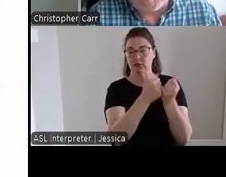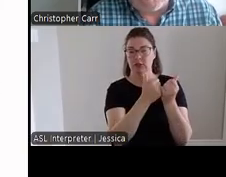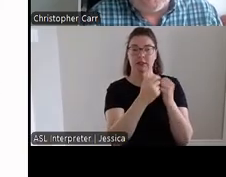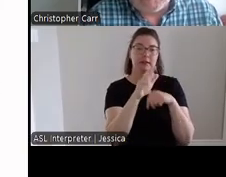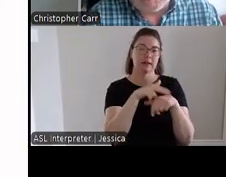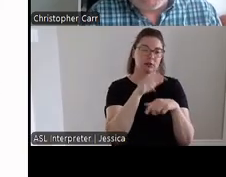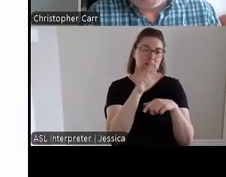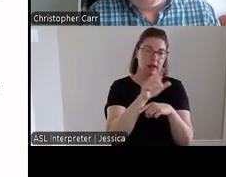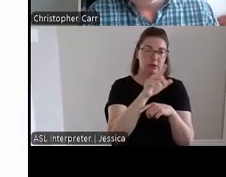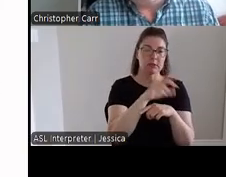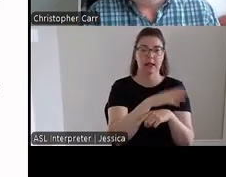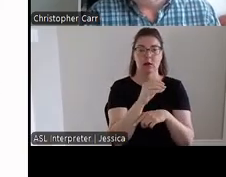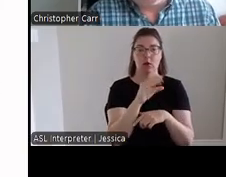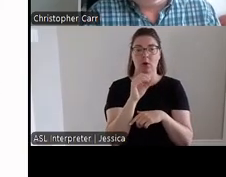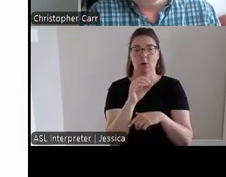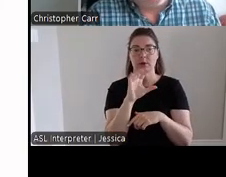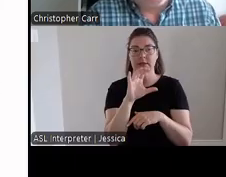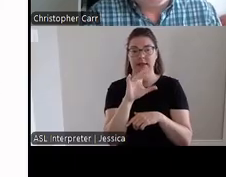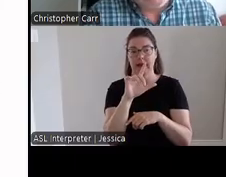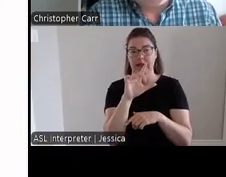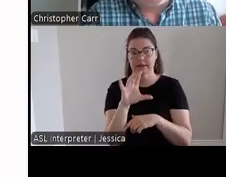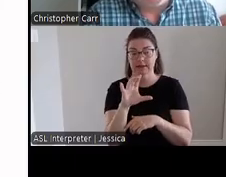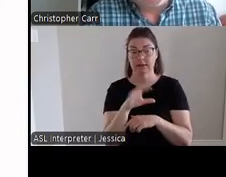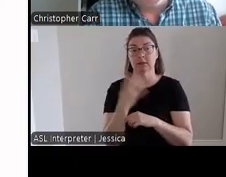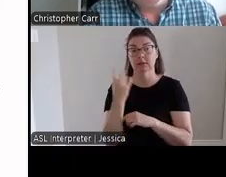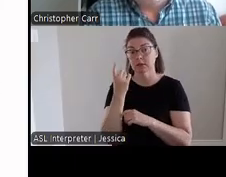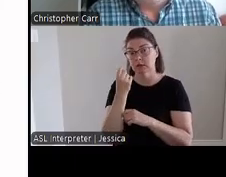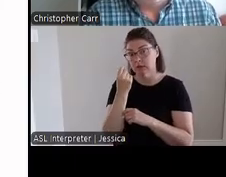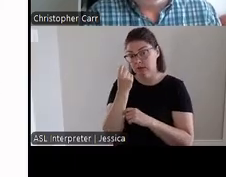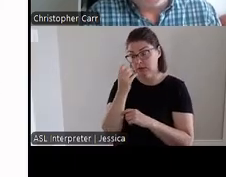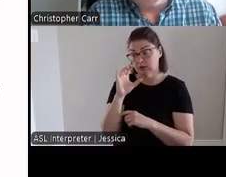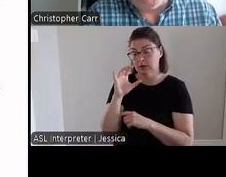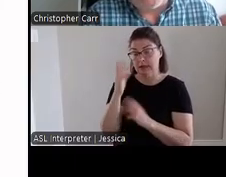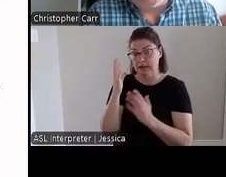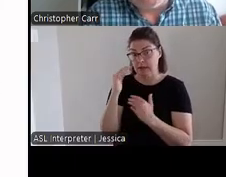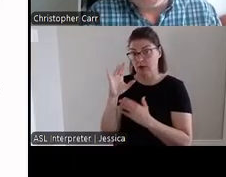It is expected that ONIX feeds will be used by these agencies